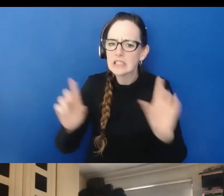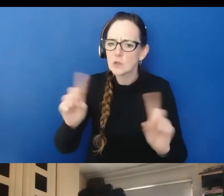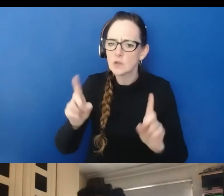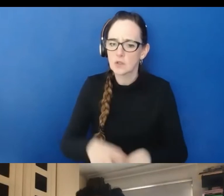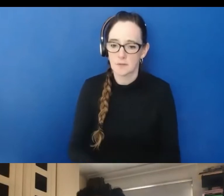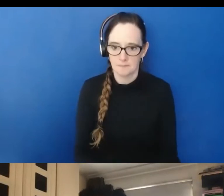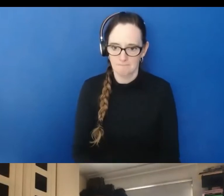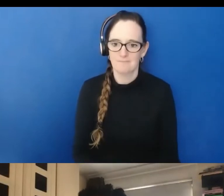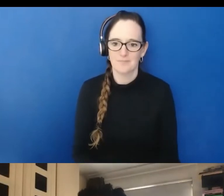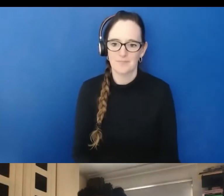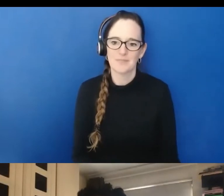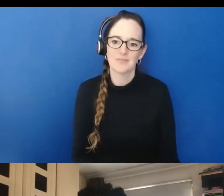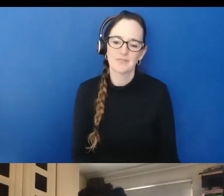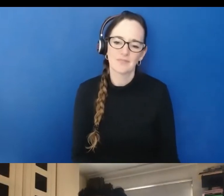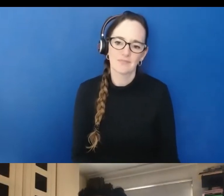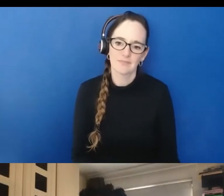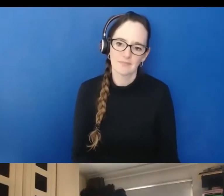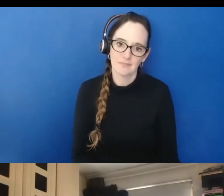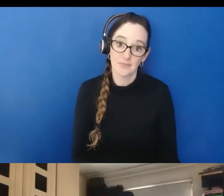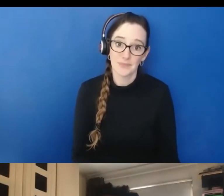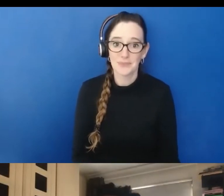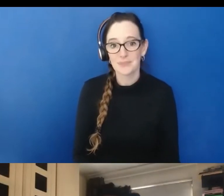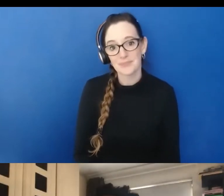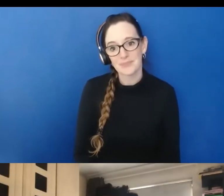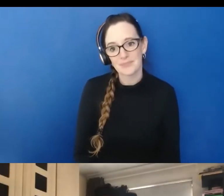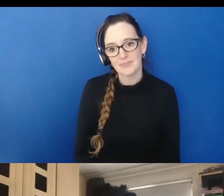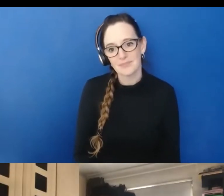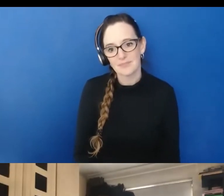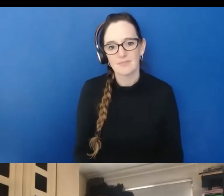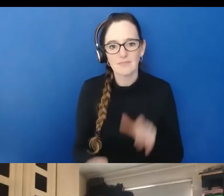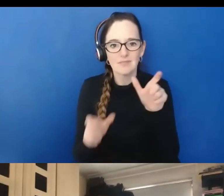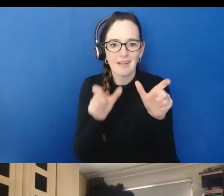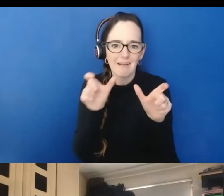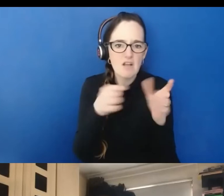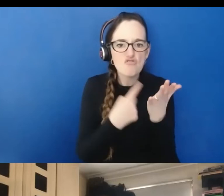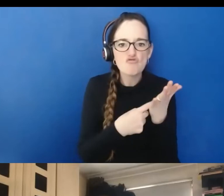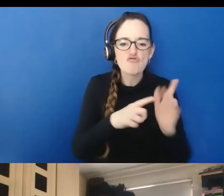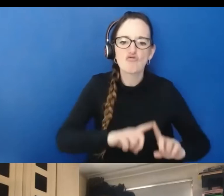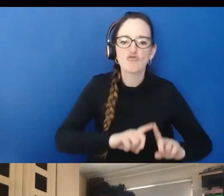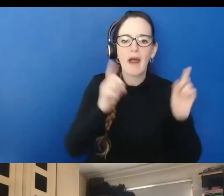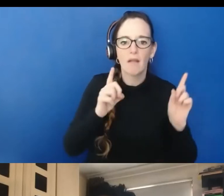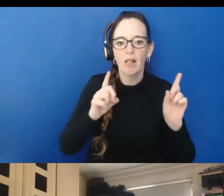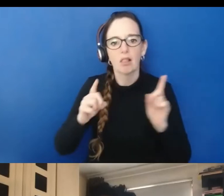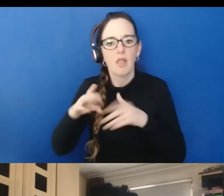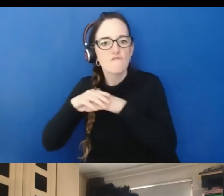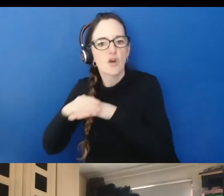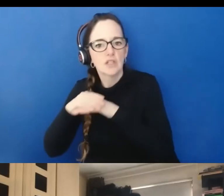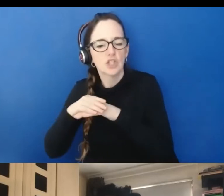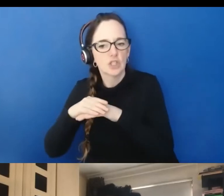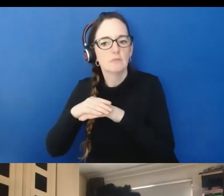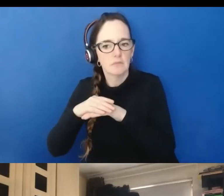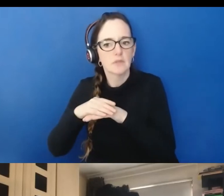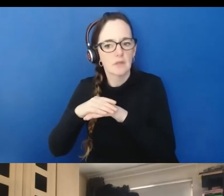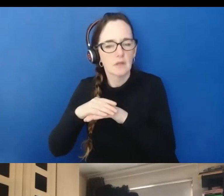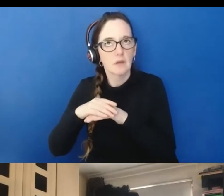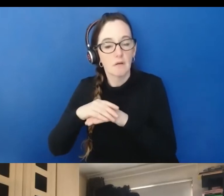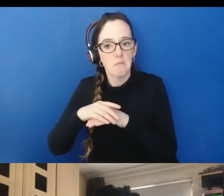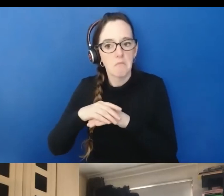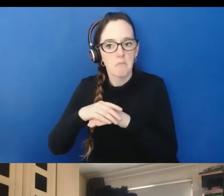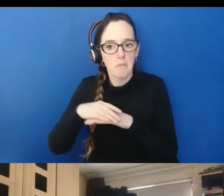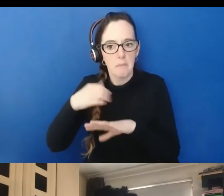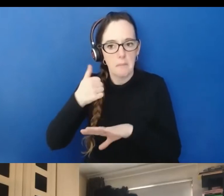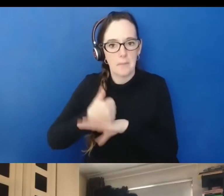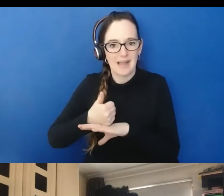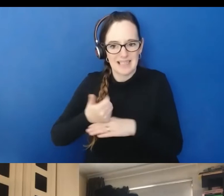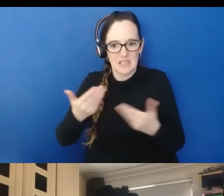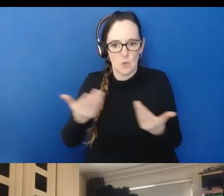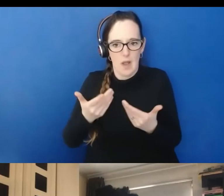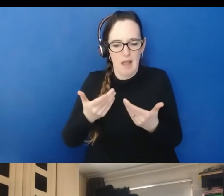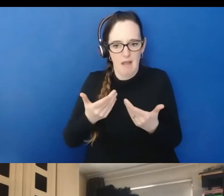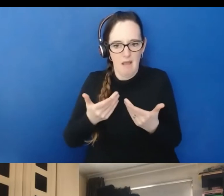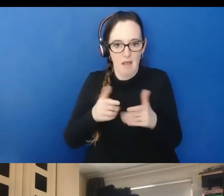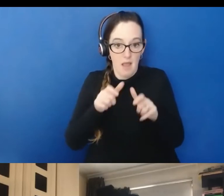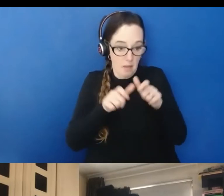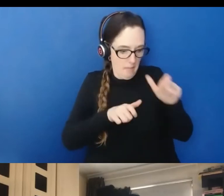The term radical friendship originates from this collection of people that I spoke